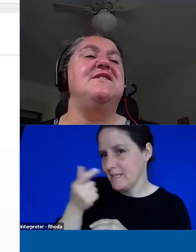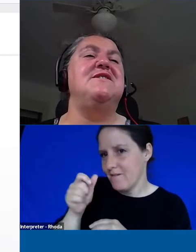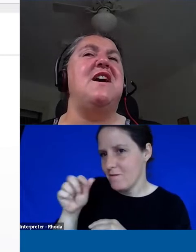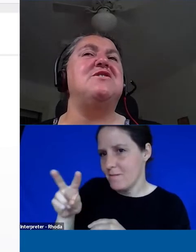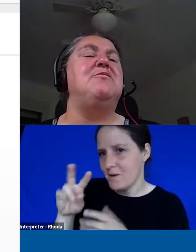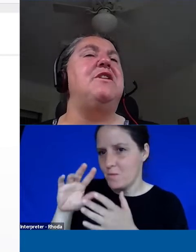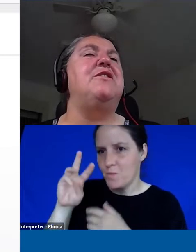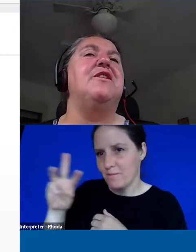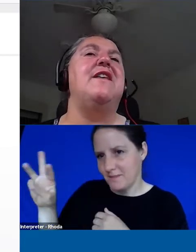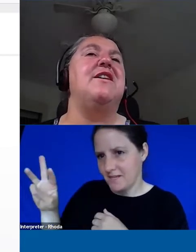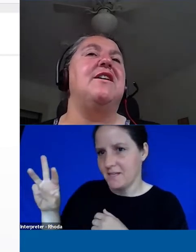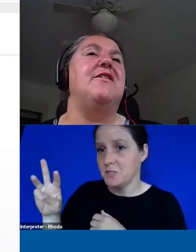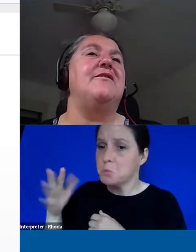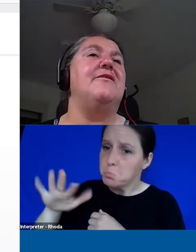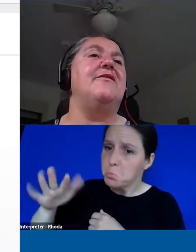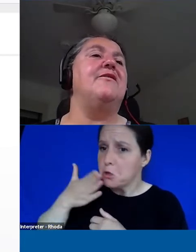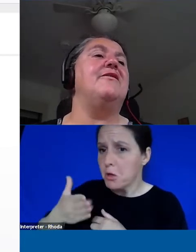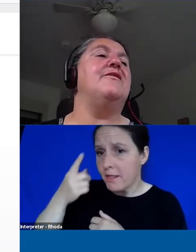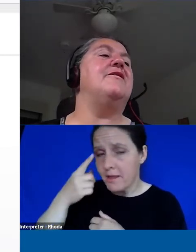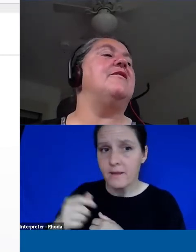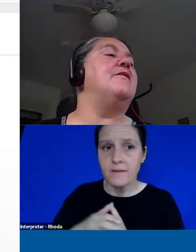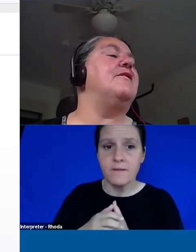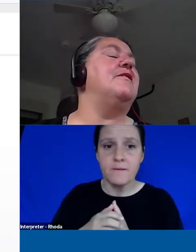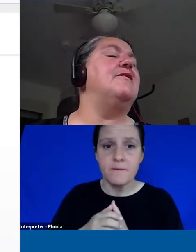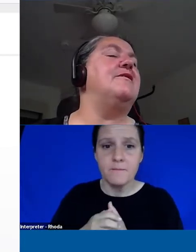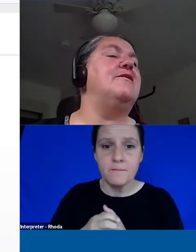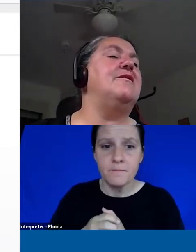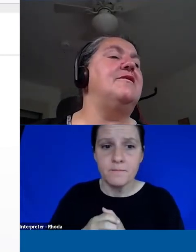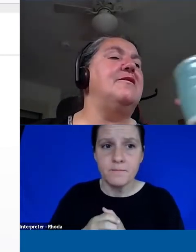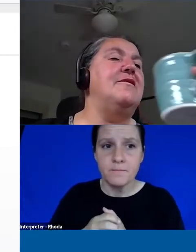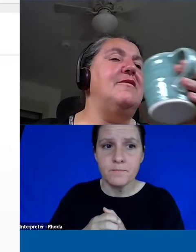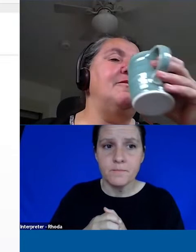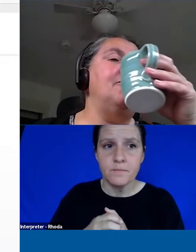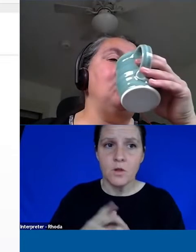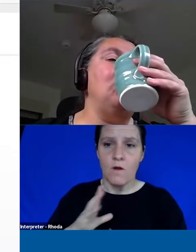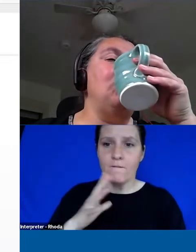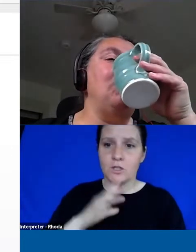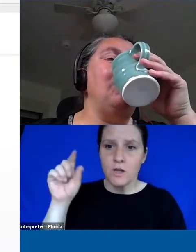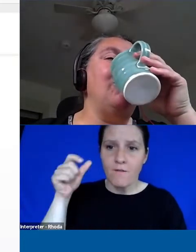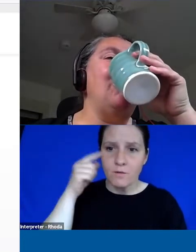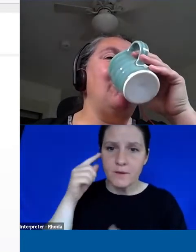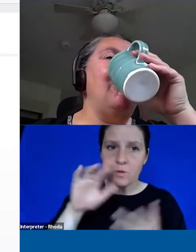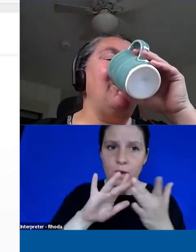And this is actually pretty good, I think. [Screen Reader] Link skip to main content, official government website region graphic .